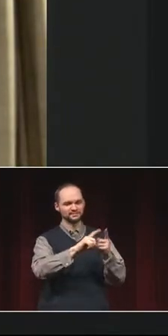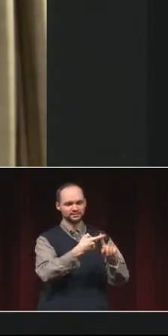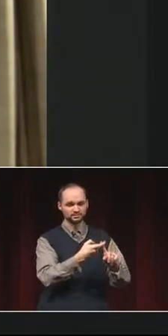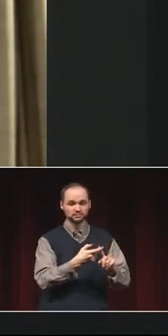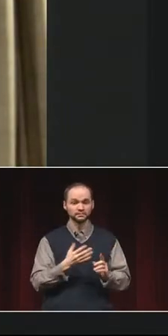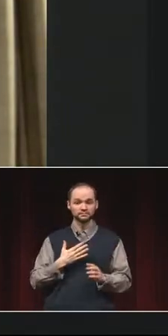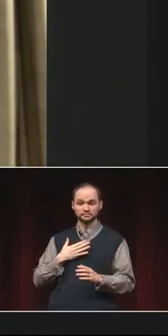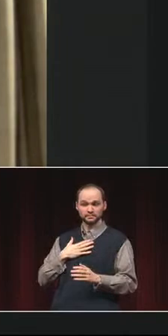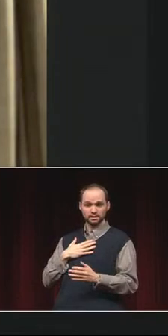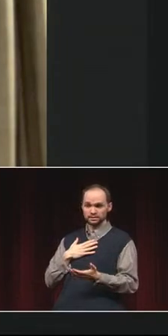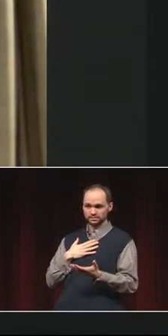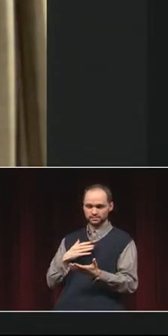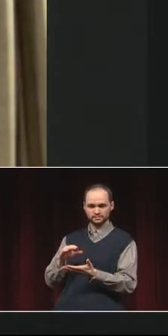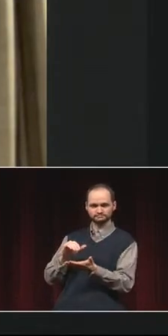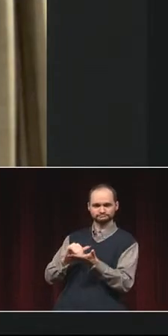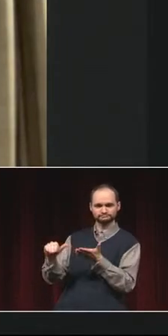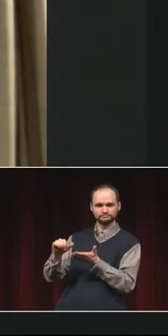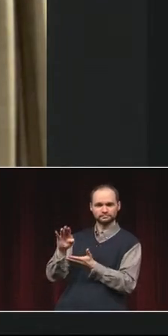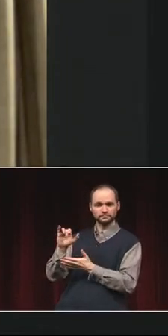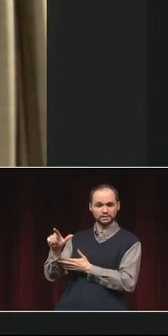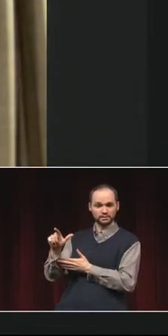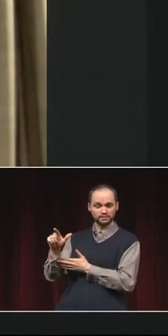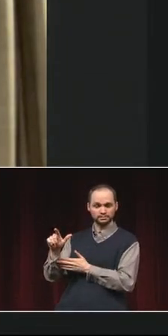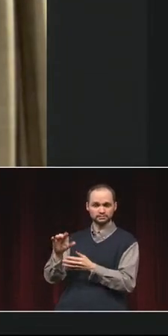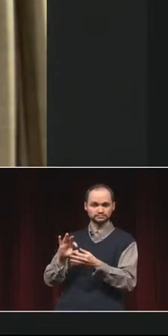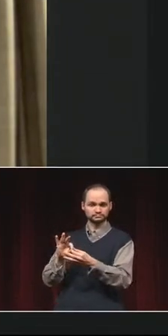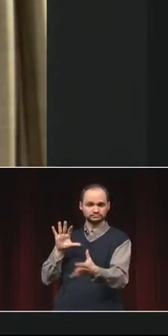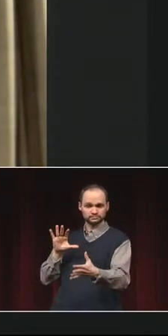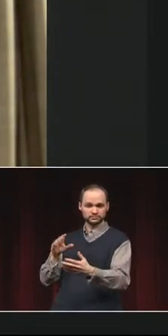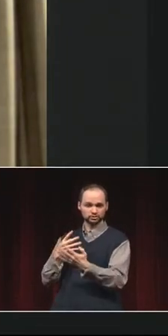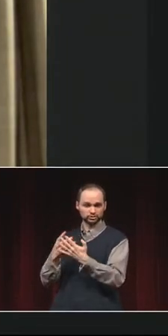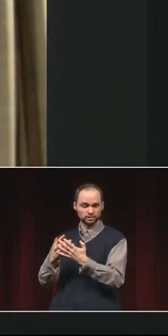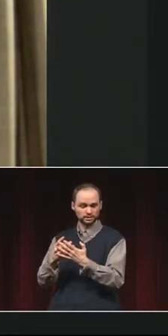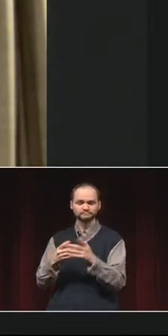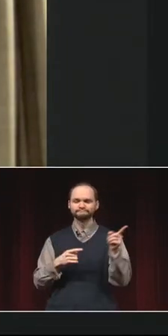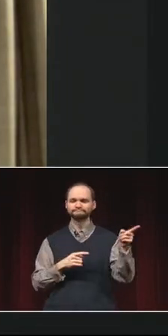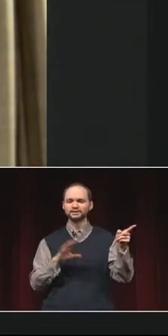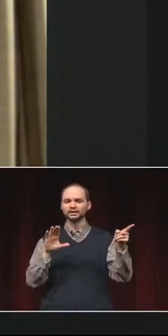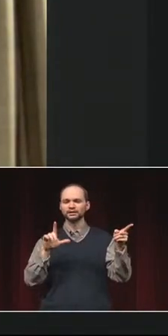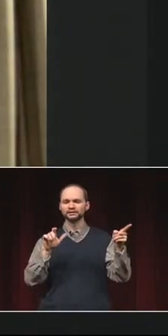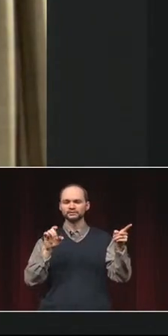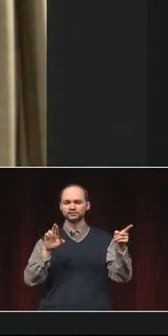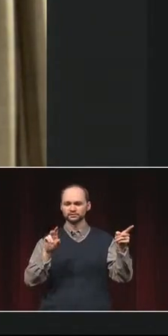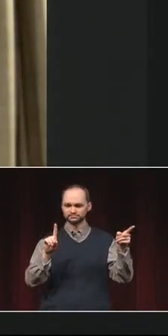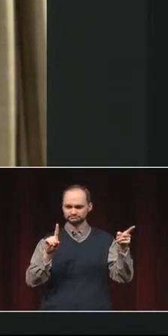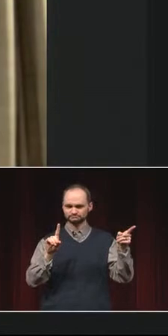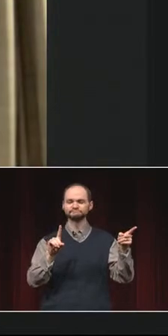so that I may be released from jail to await trial and speak with you today.